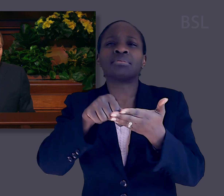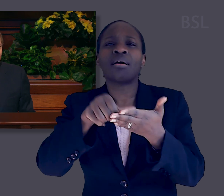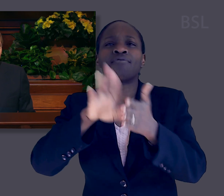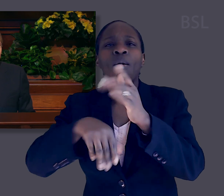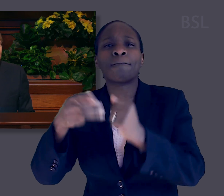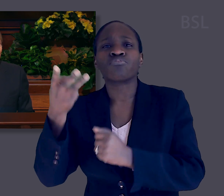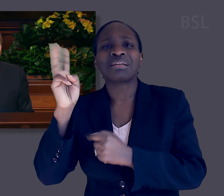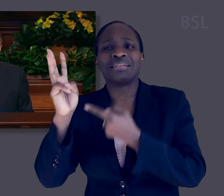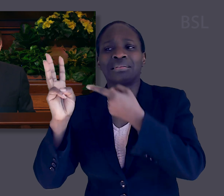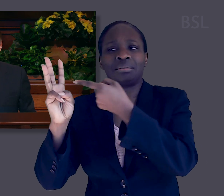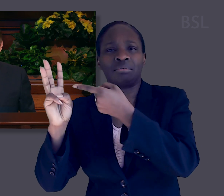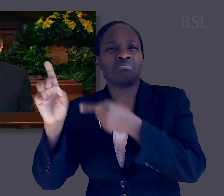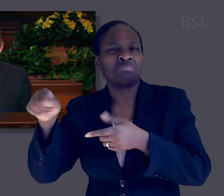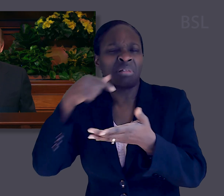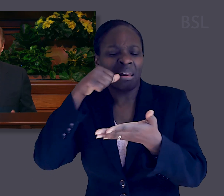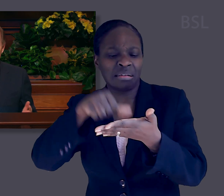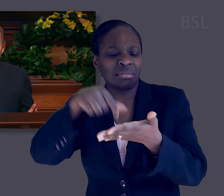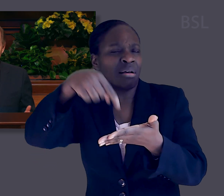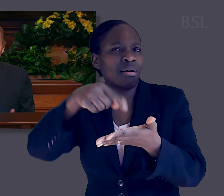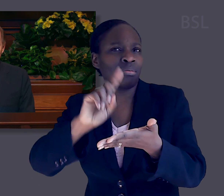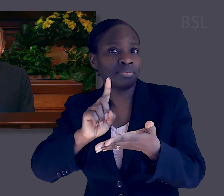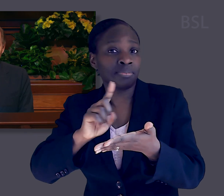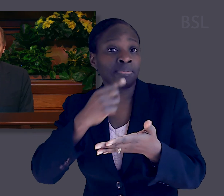That letter announced that next Sunday—Easter Sunday—